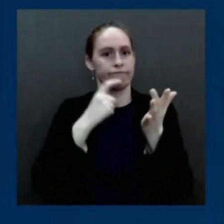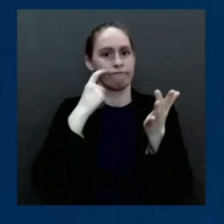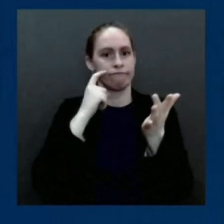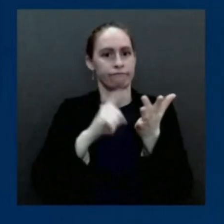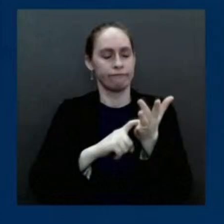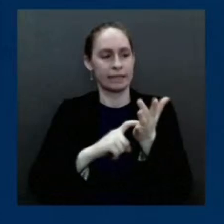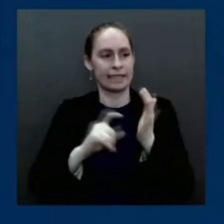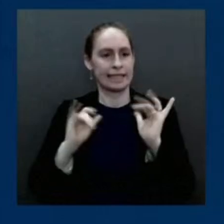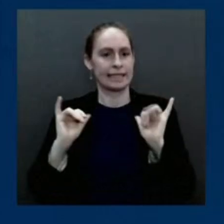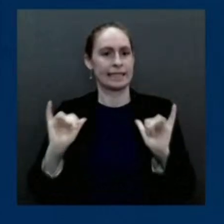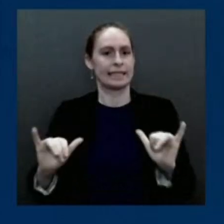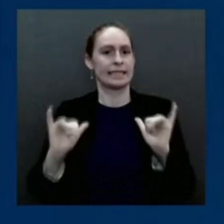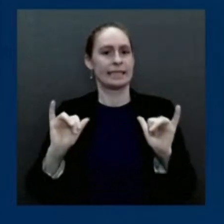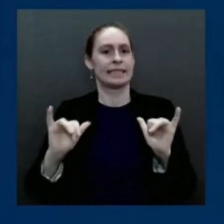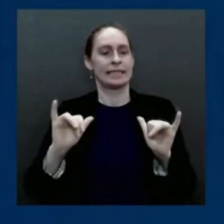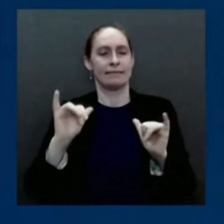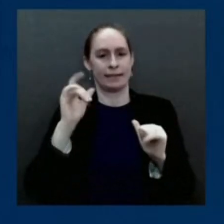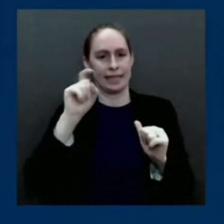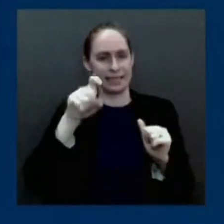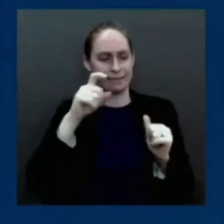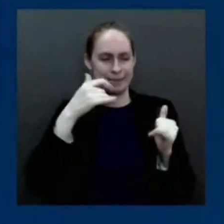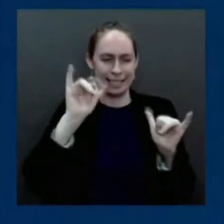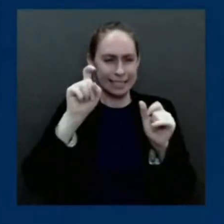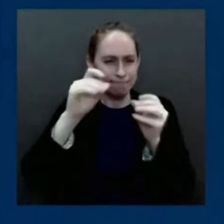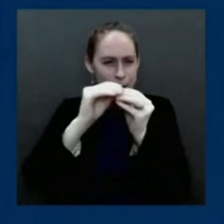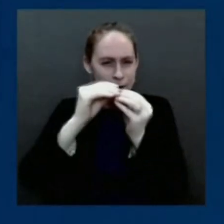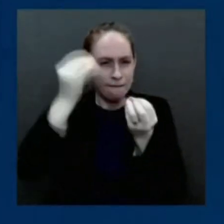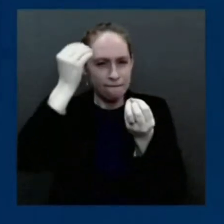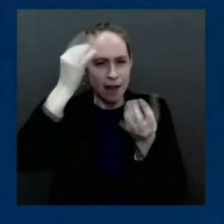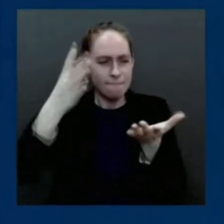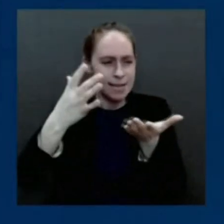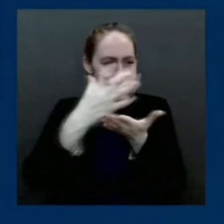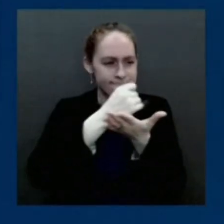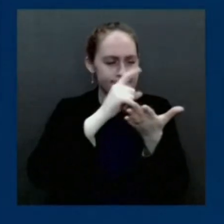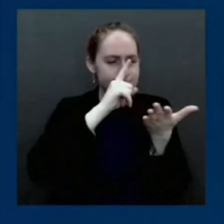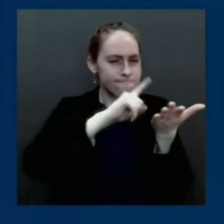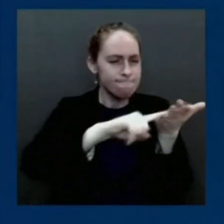REMAINS TO BE DETERMINED. AND FINALLY SOME IN VITRO